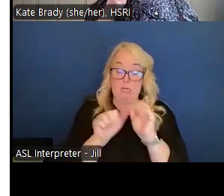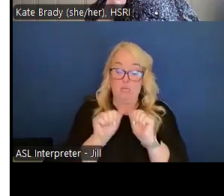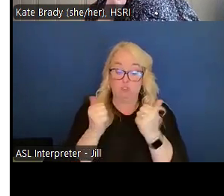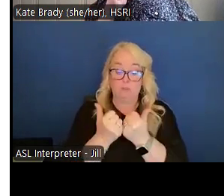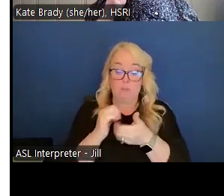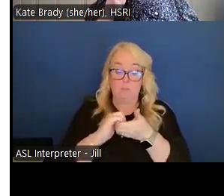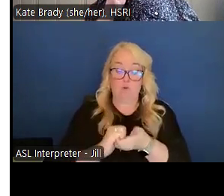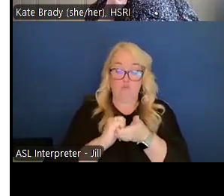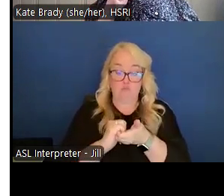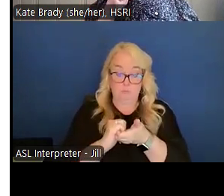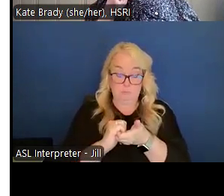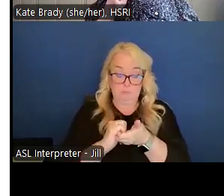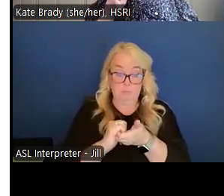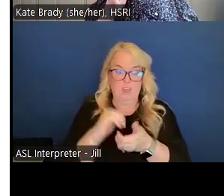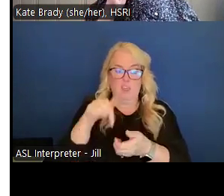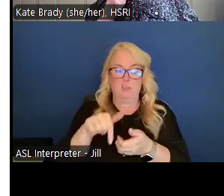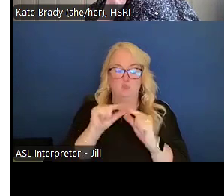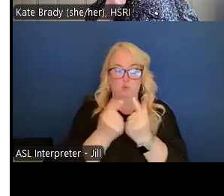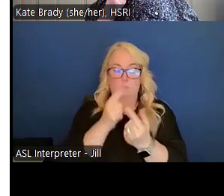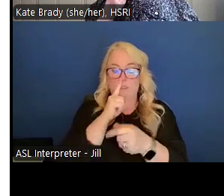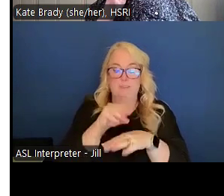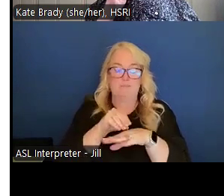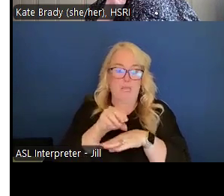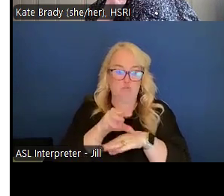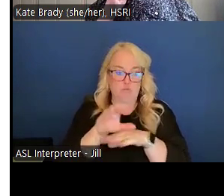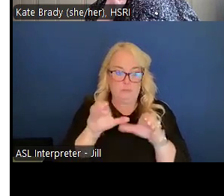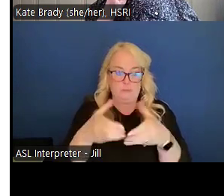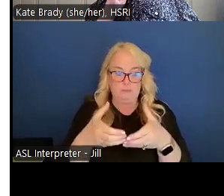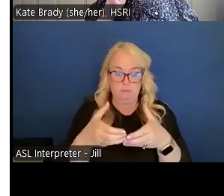This group is an advisory body, and allows us to be in